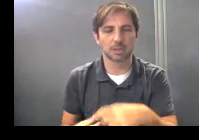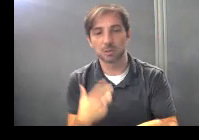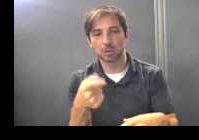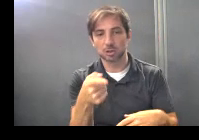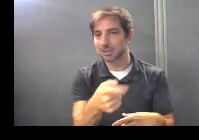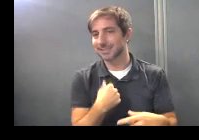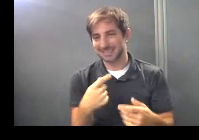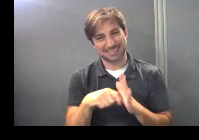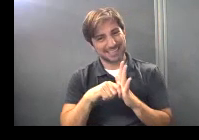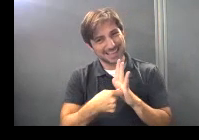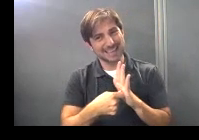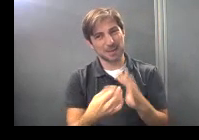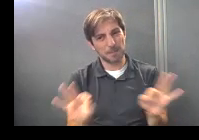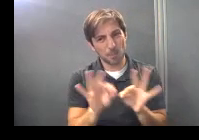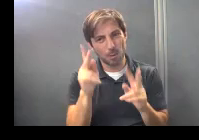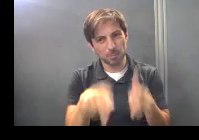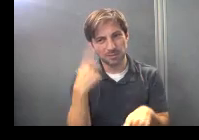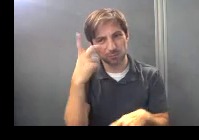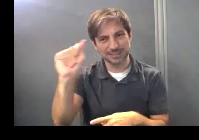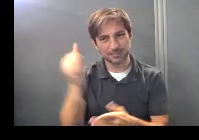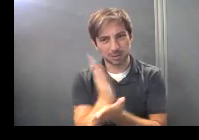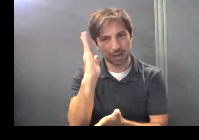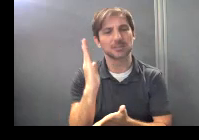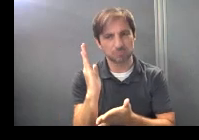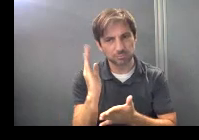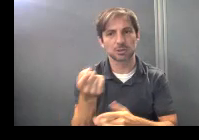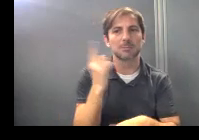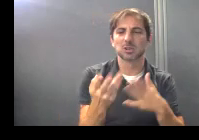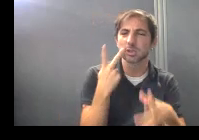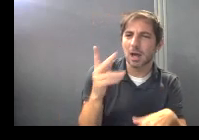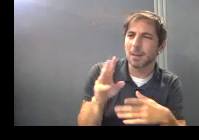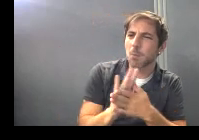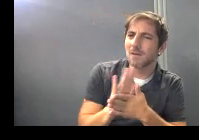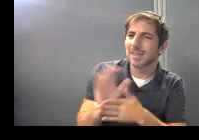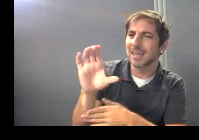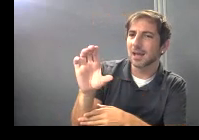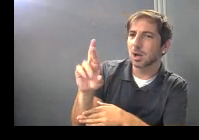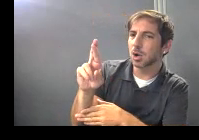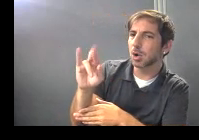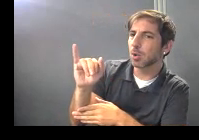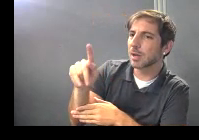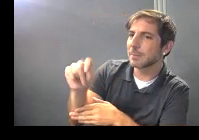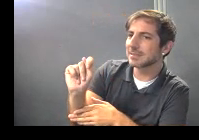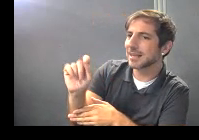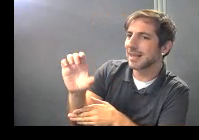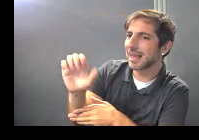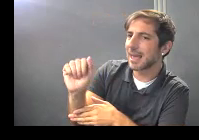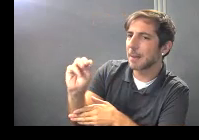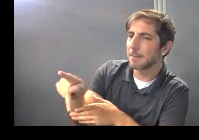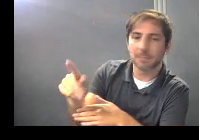MOVEMENT YOU MAY HAVE HEARD OF THROUGH THE DOCUMENTARY FILM CRIP CAMP TALKING ABOUT THE